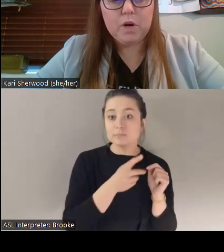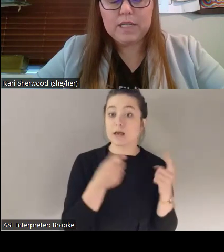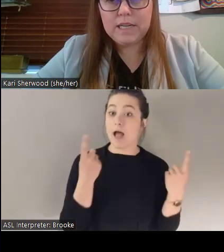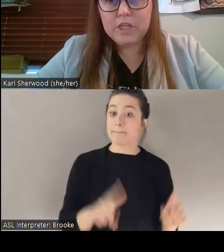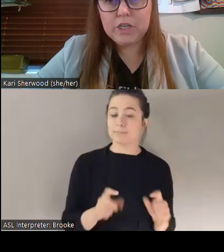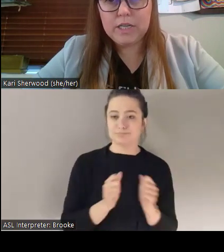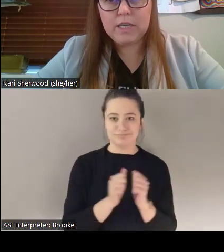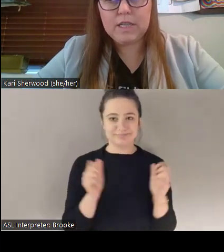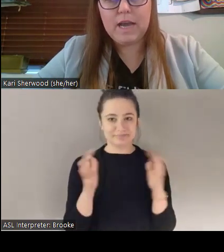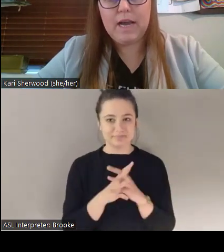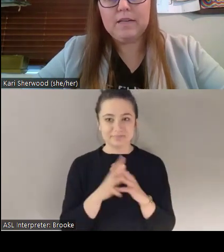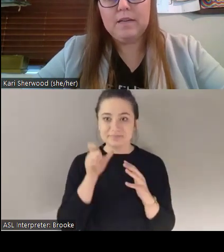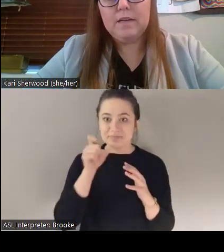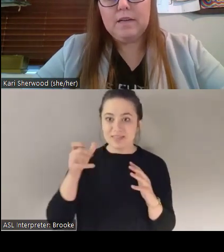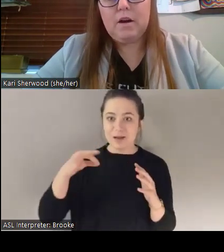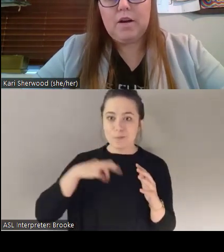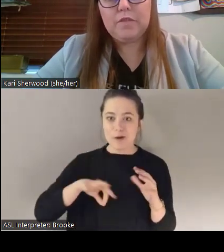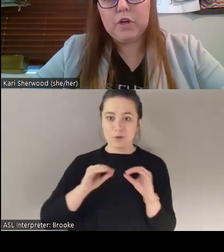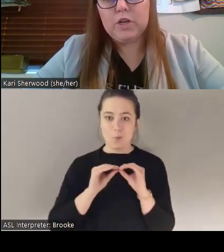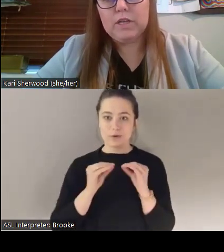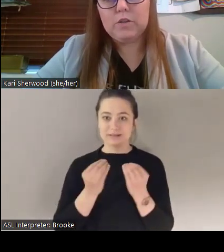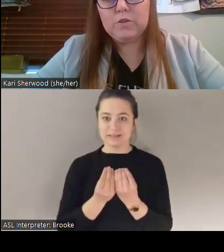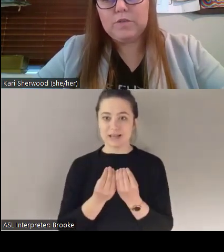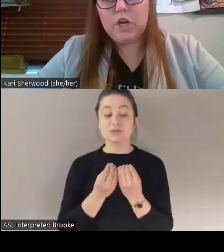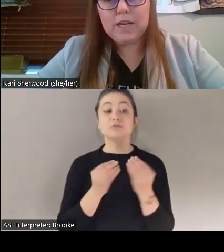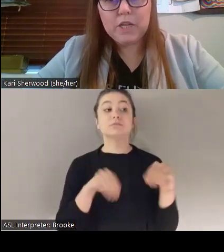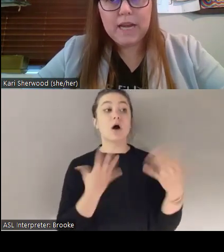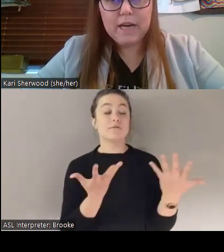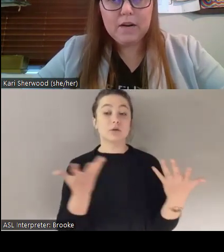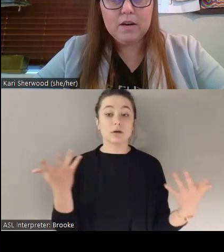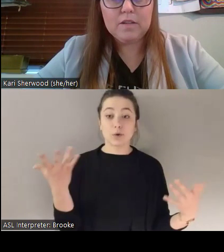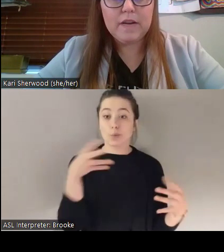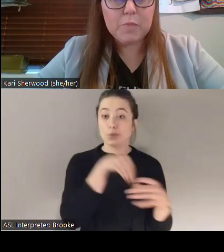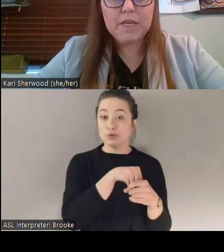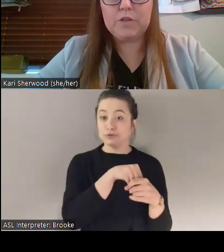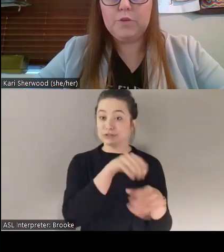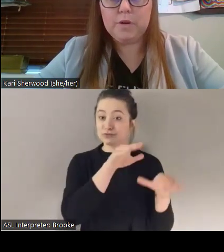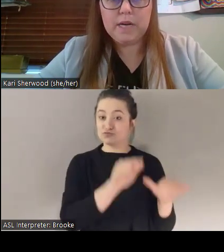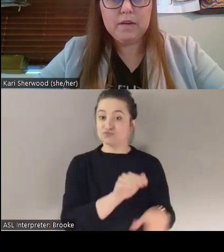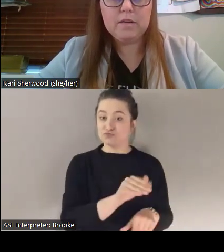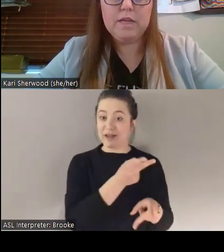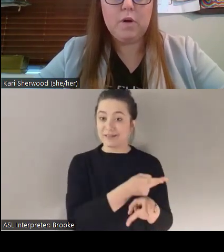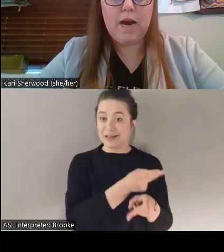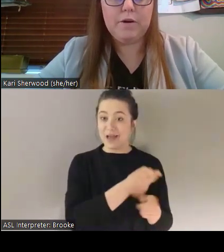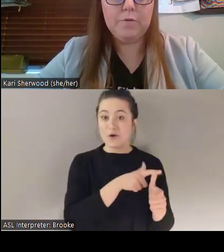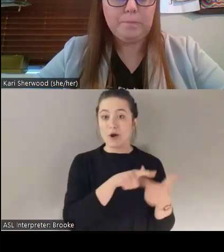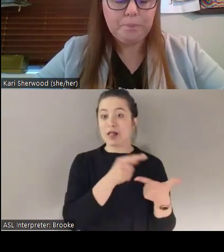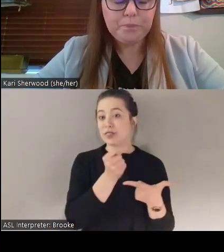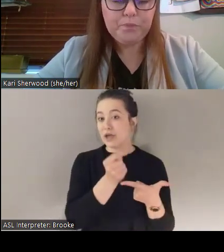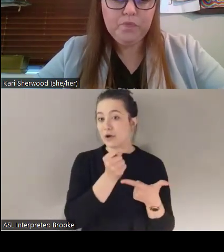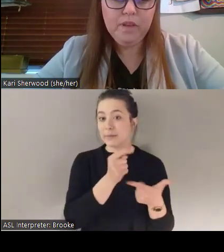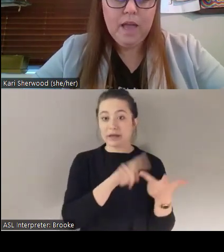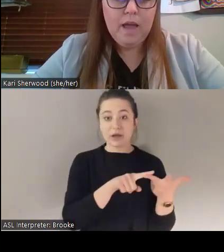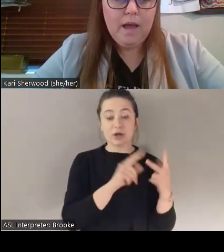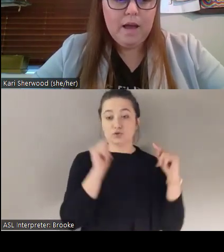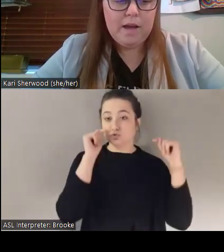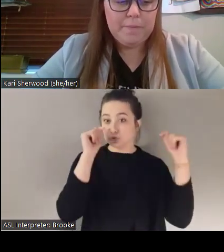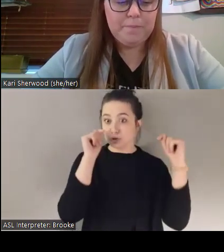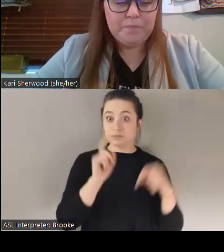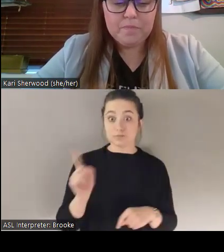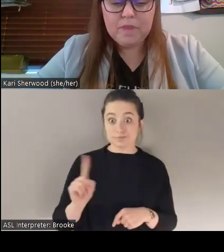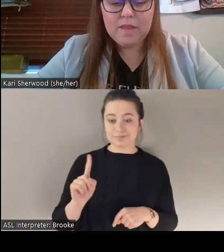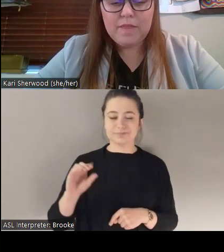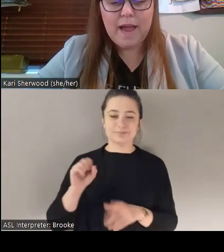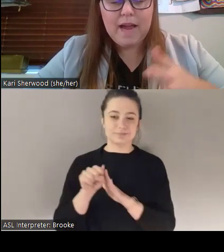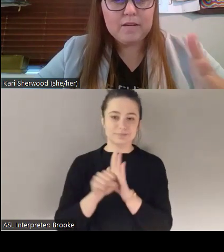organization that offered inclusive childcare, therapy, and tutoring in Ohio.